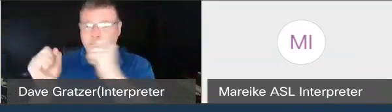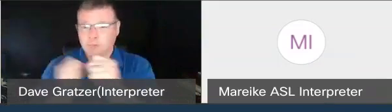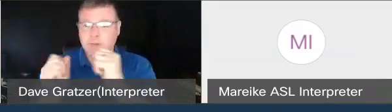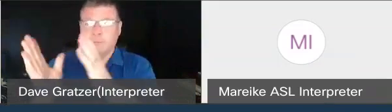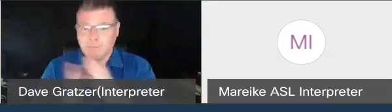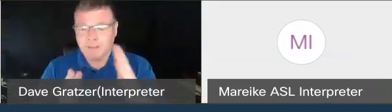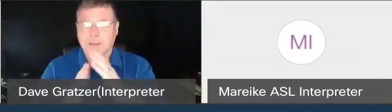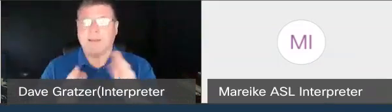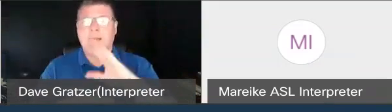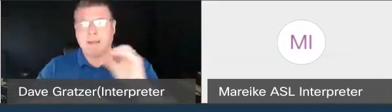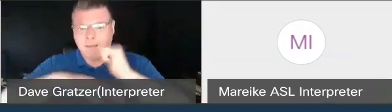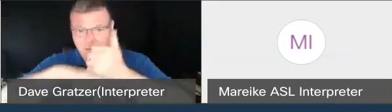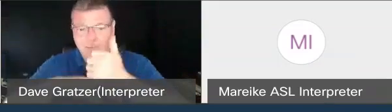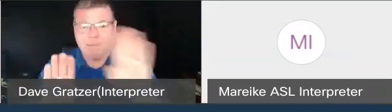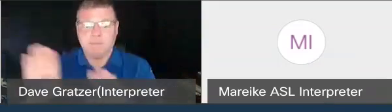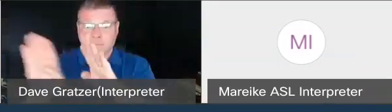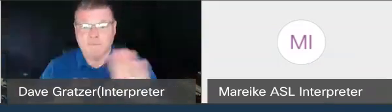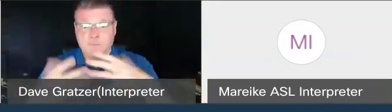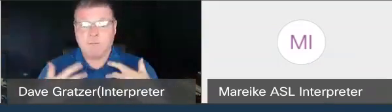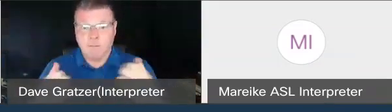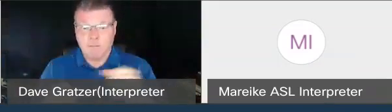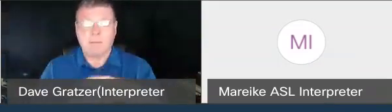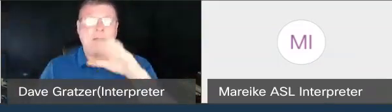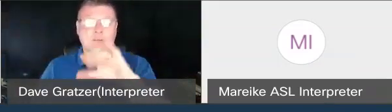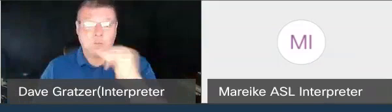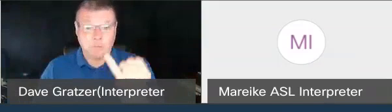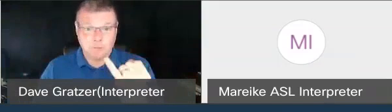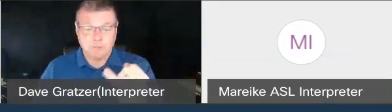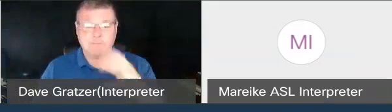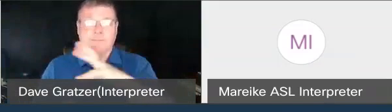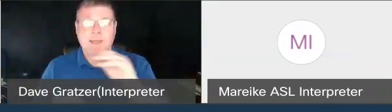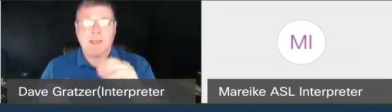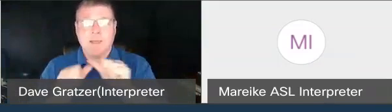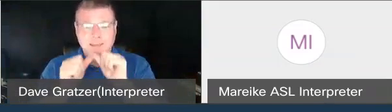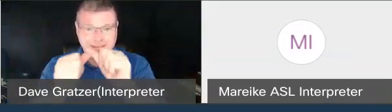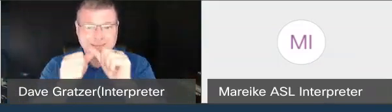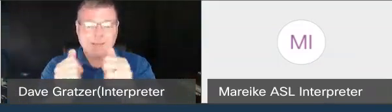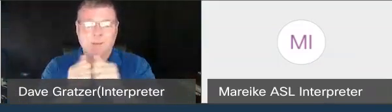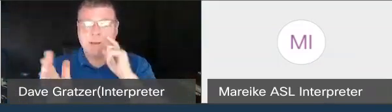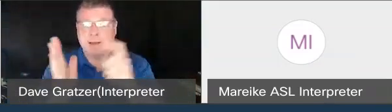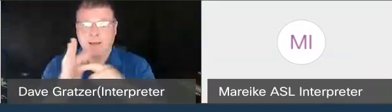and implementing behavioral health and criminal justice partnerships that are consistent with identified regional needs